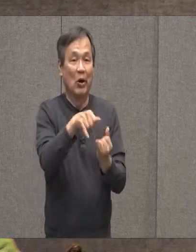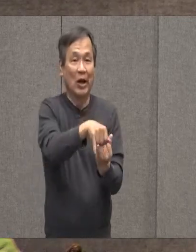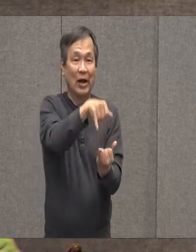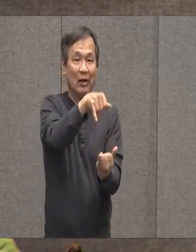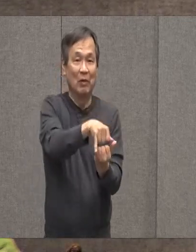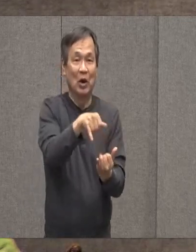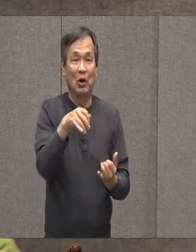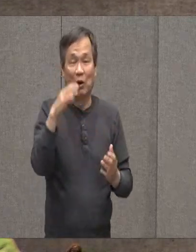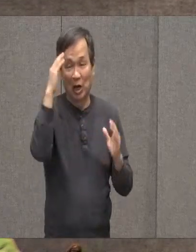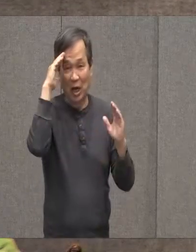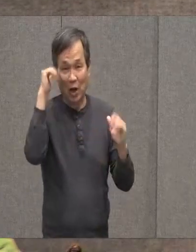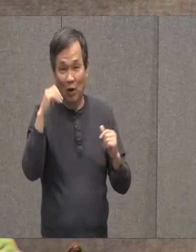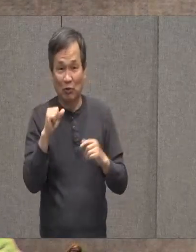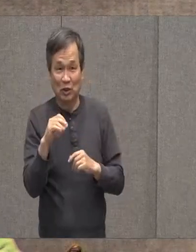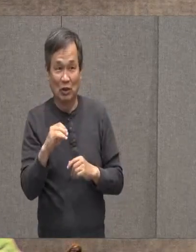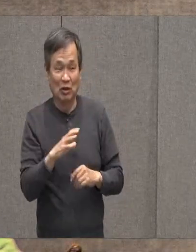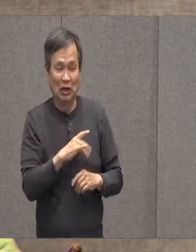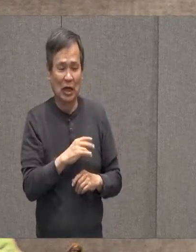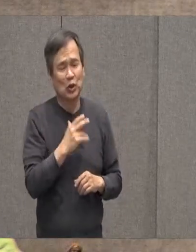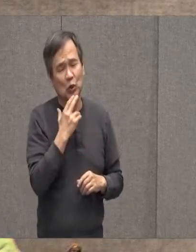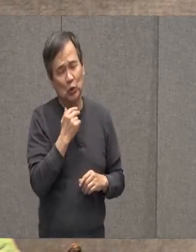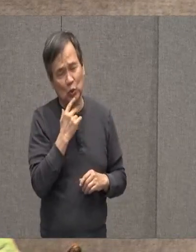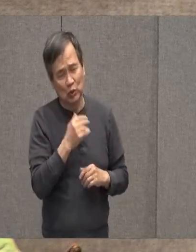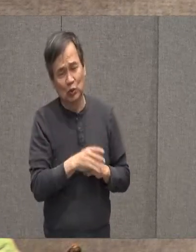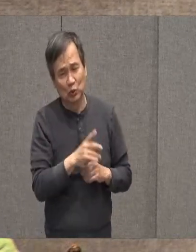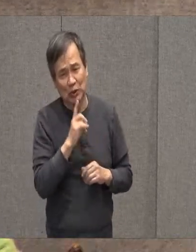I hope so 'cause baby hippos are the cutest.